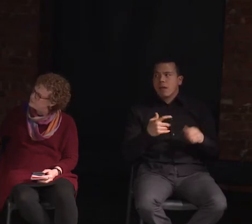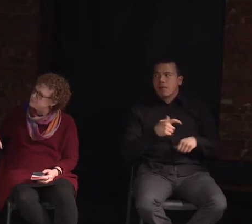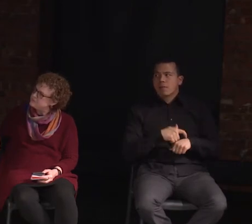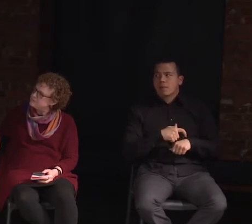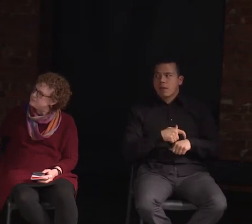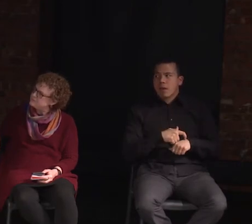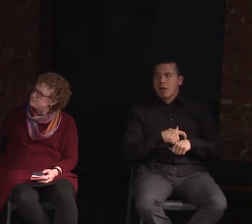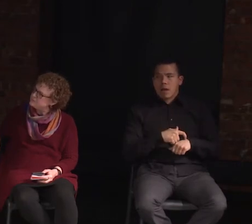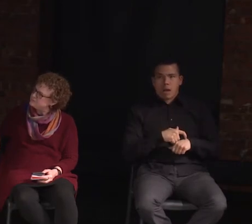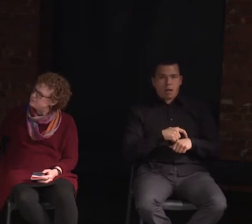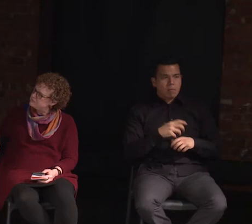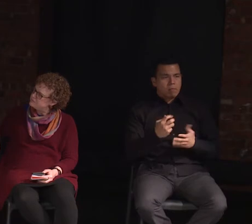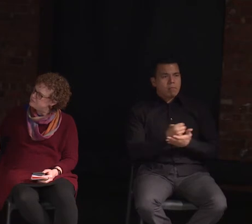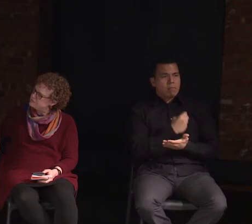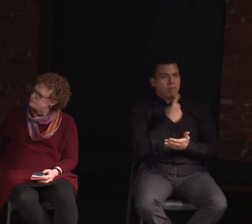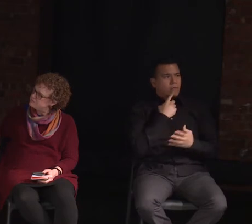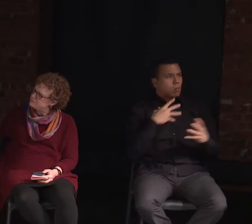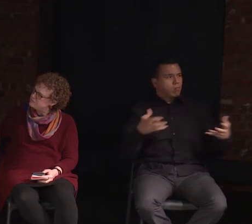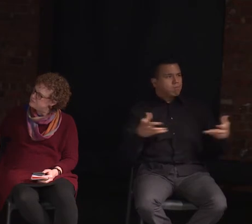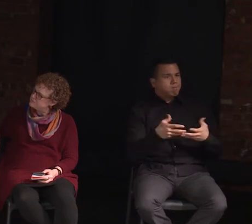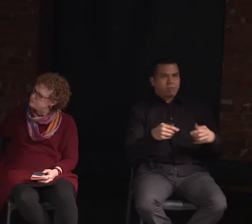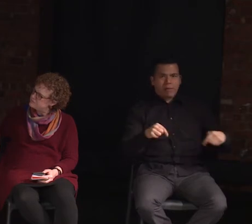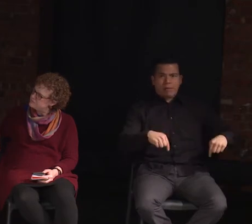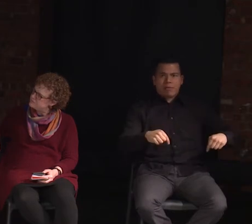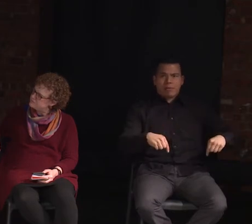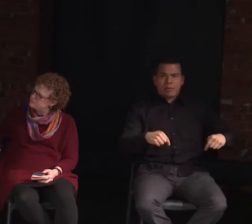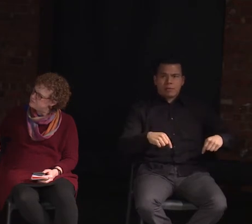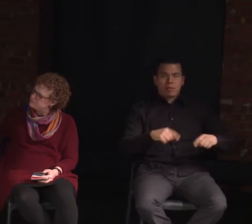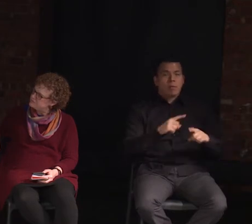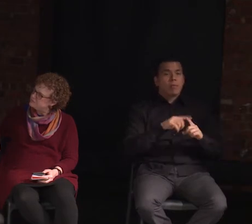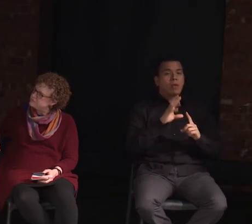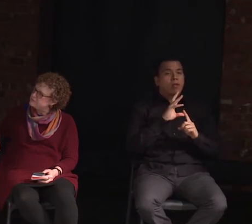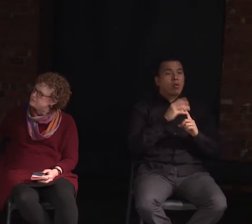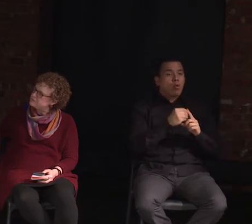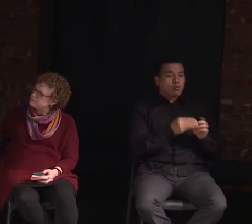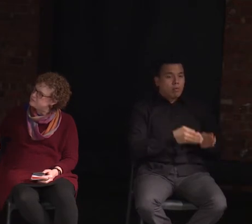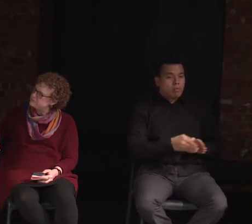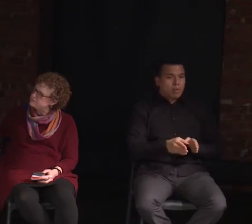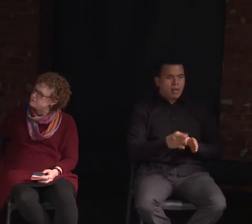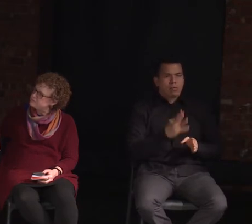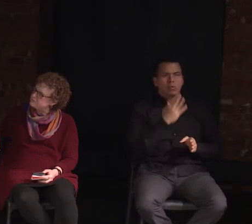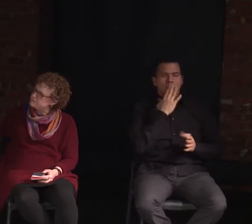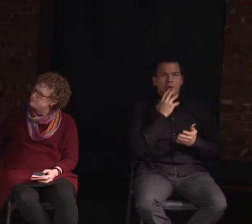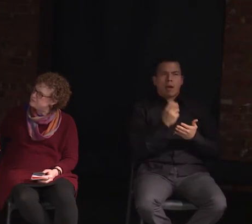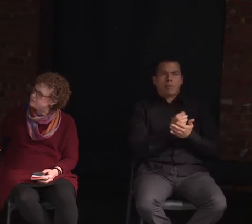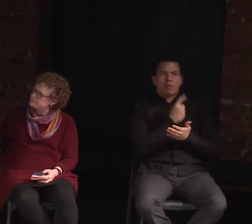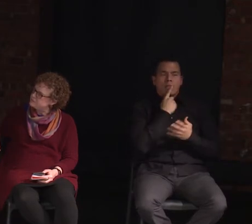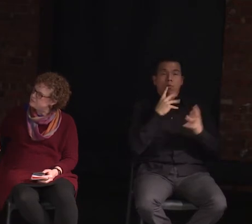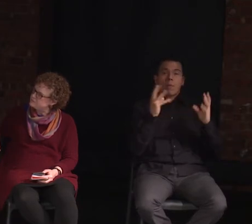like this, to talk to audiences, but the cultural plan was a really good chance to listen to audiences, to listen to this city.